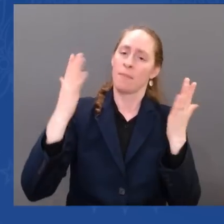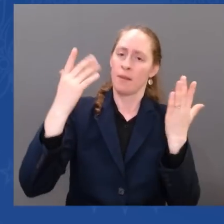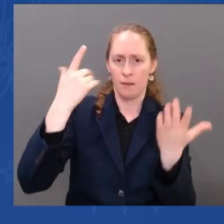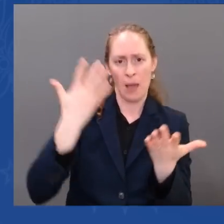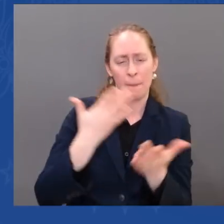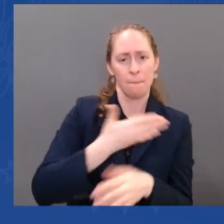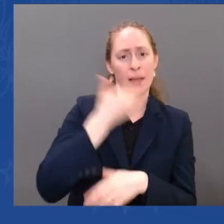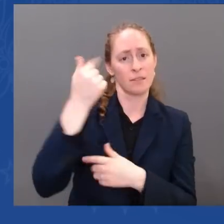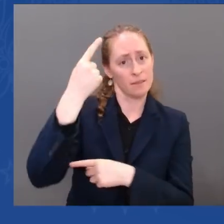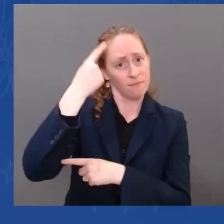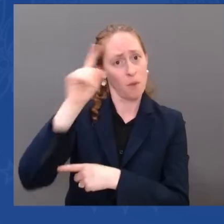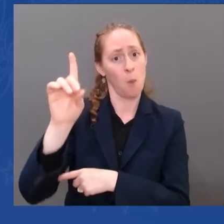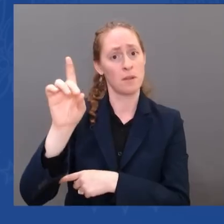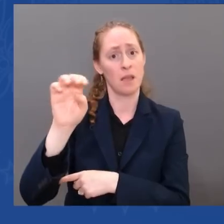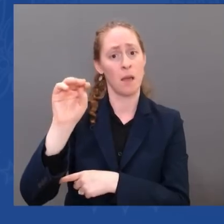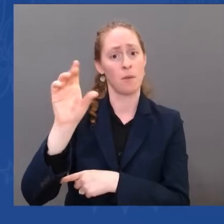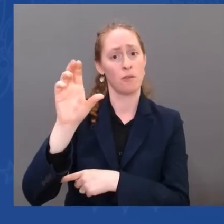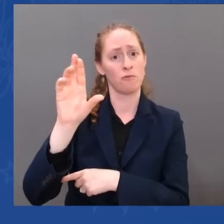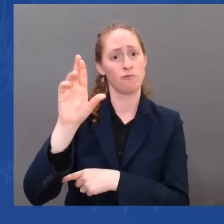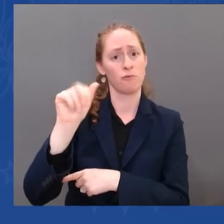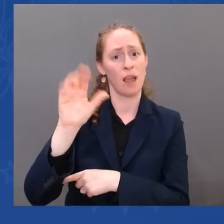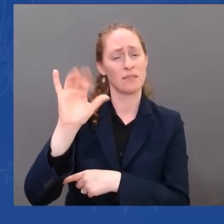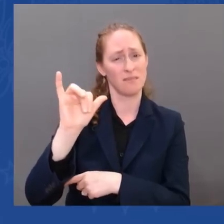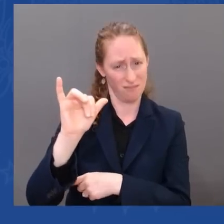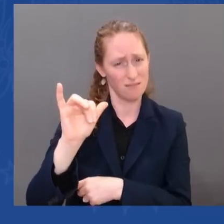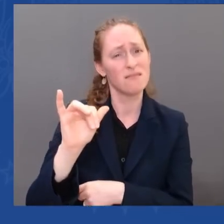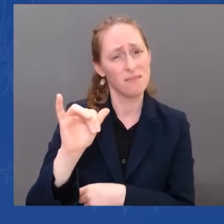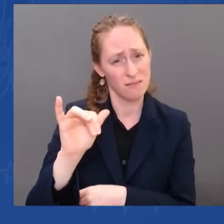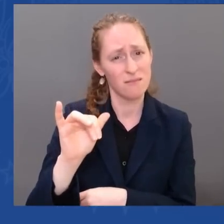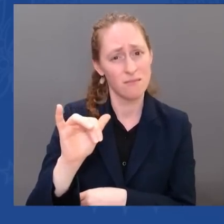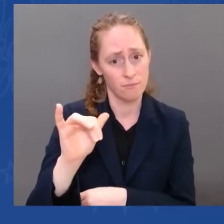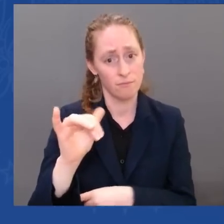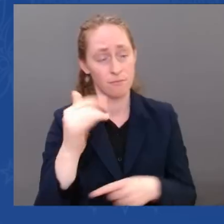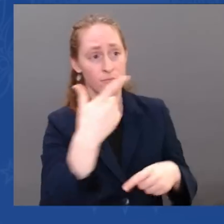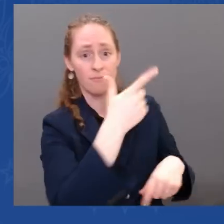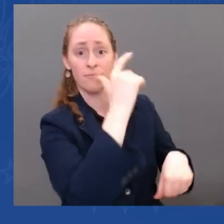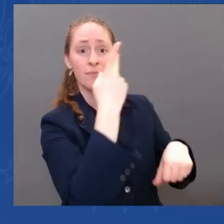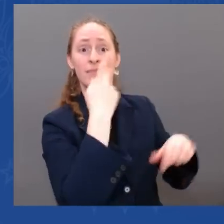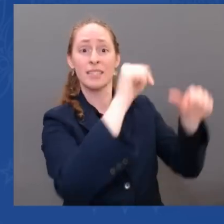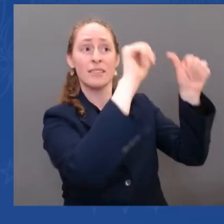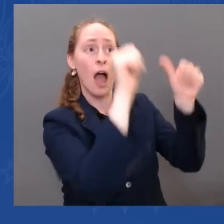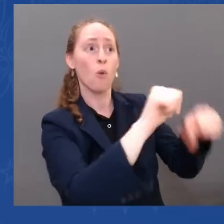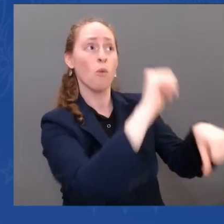I'm presumptuous to say, helped inspire Greek patriots to fight for their own independence over 201 years ago.